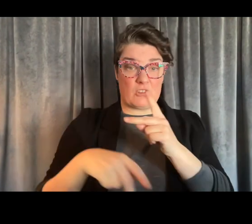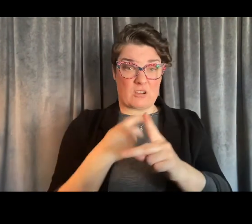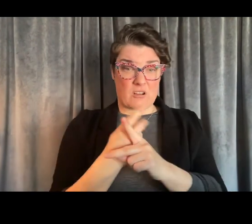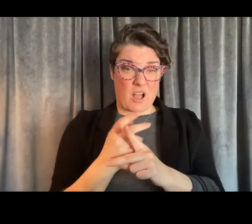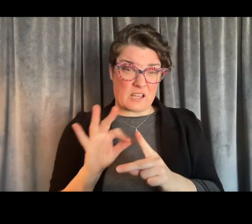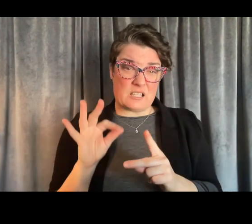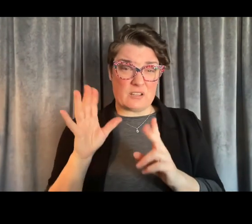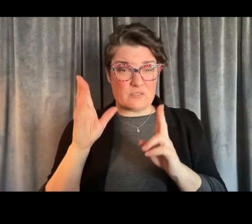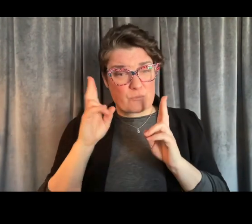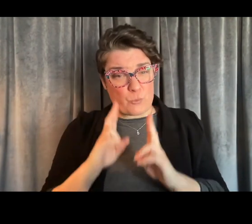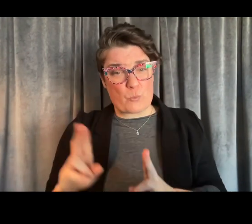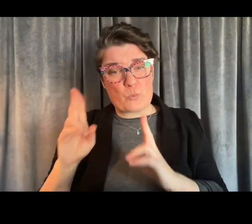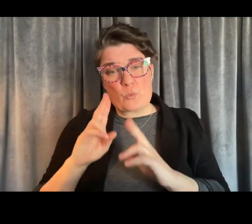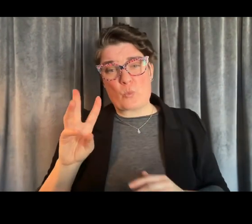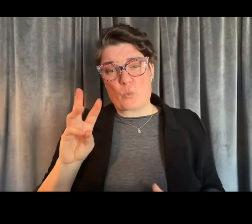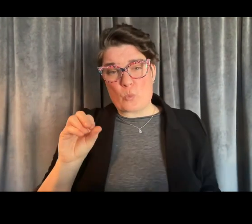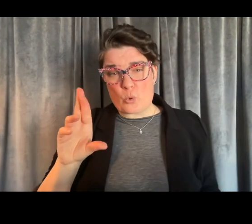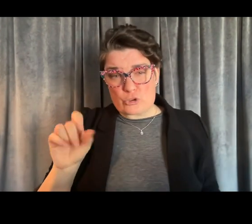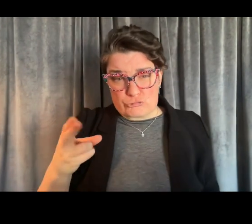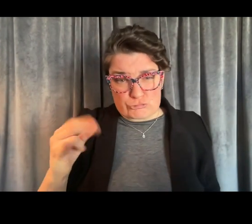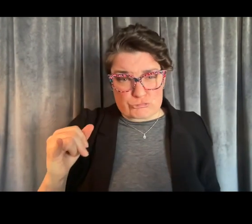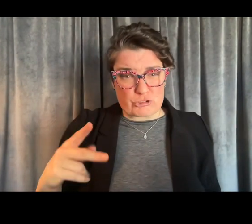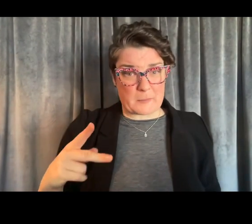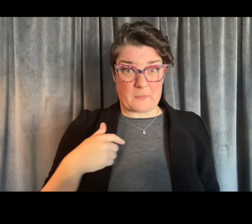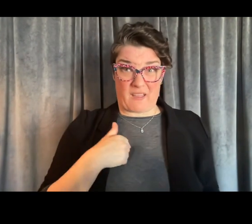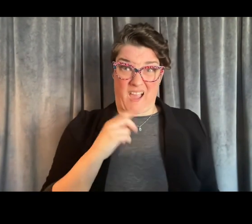reverence that I feel really aligned with. Rebekah: Yeah.